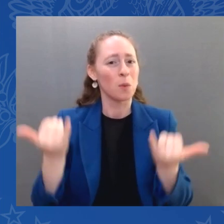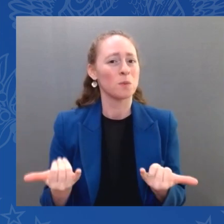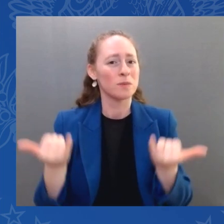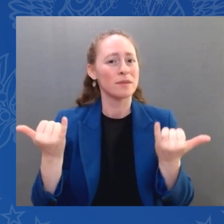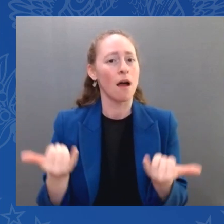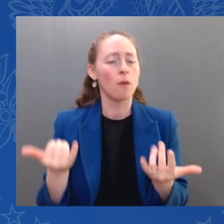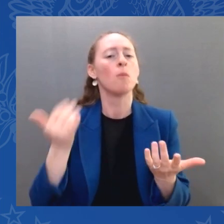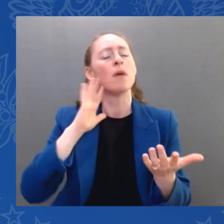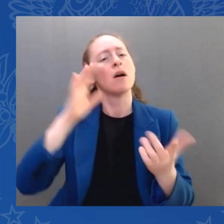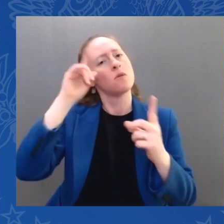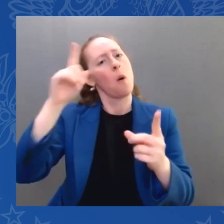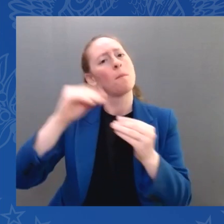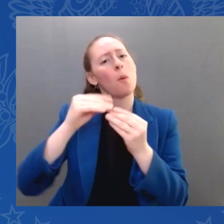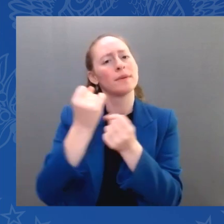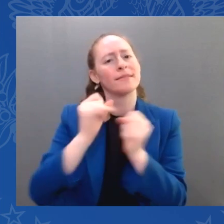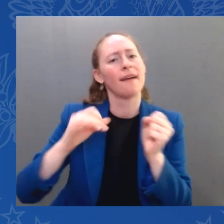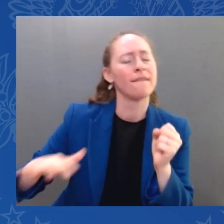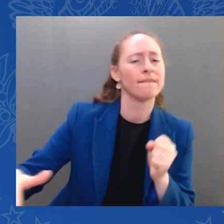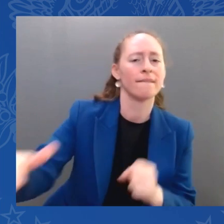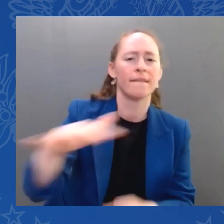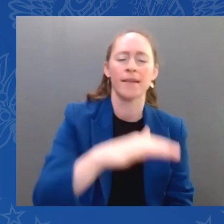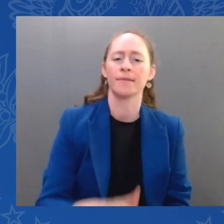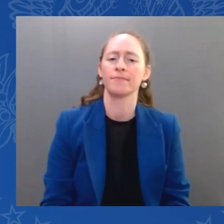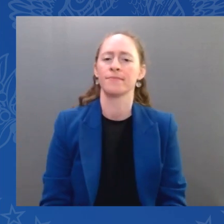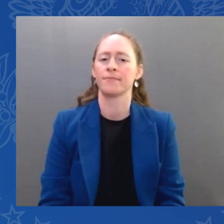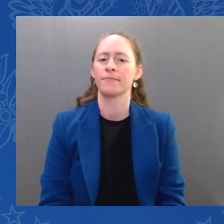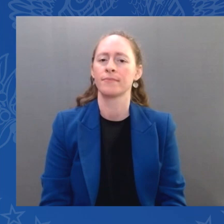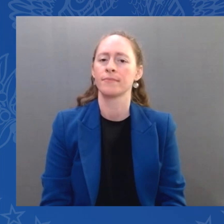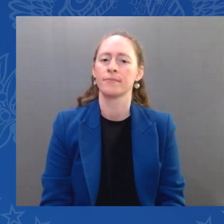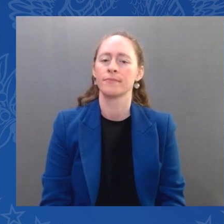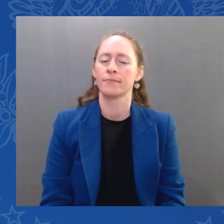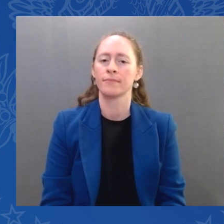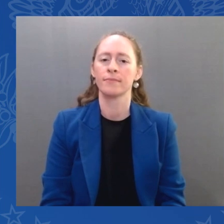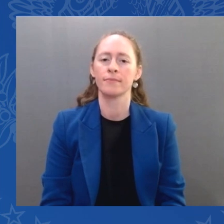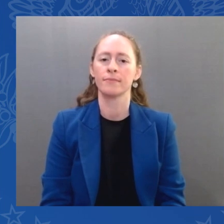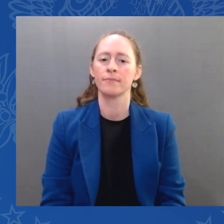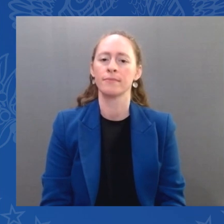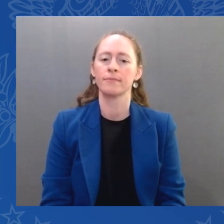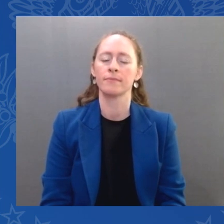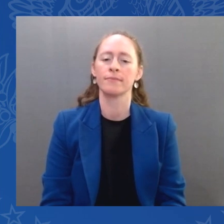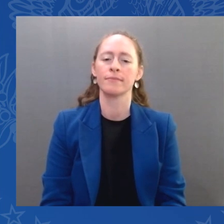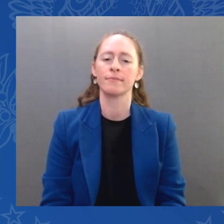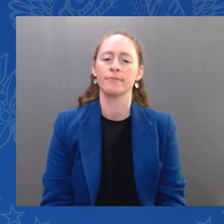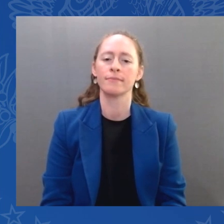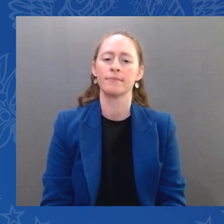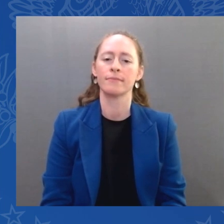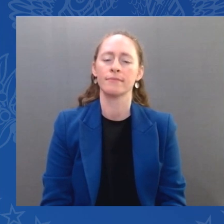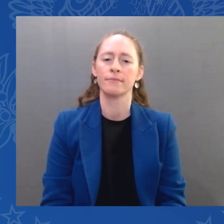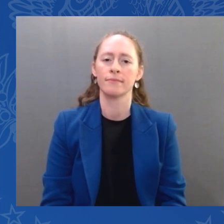I asked to send me their story -- people to send me their stories about their experience with gun violence.